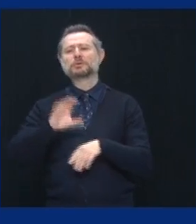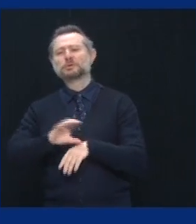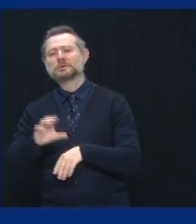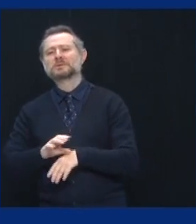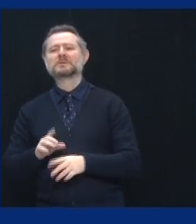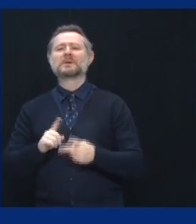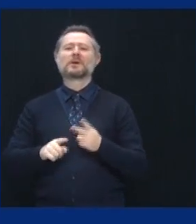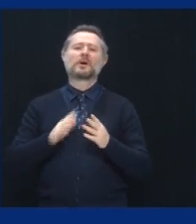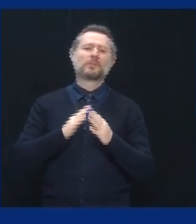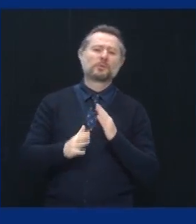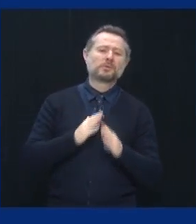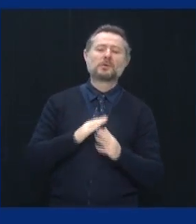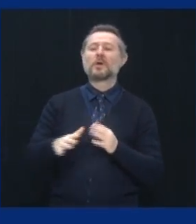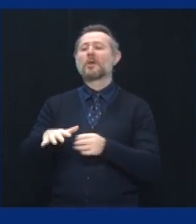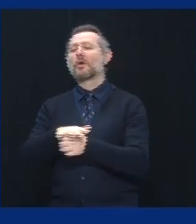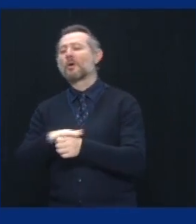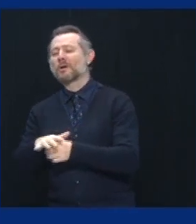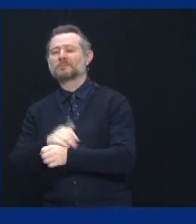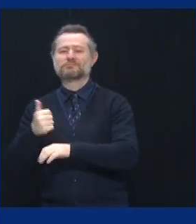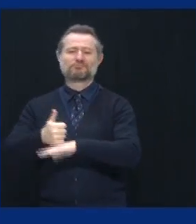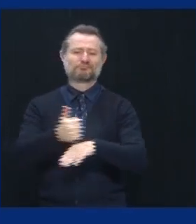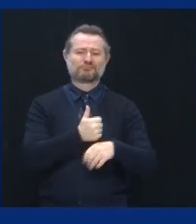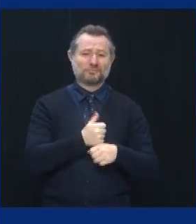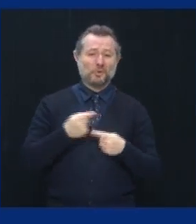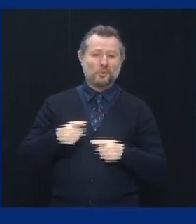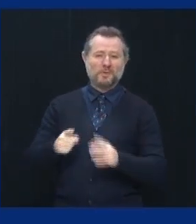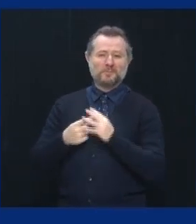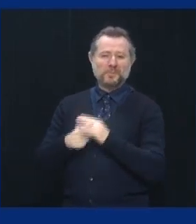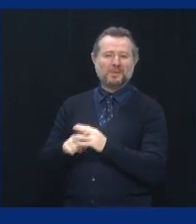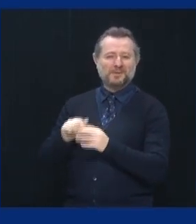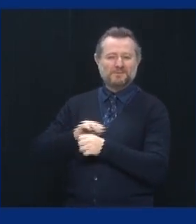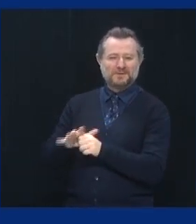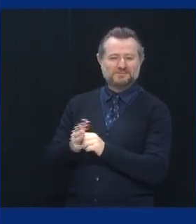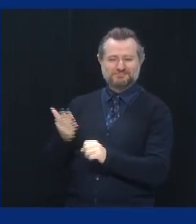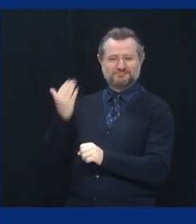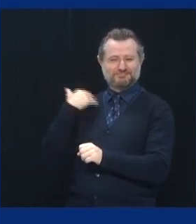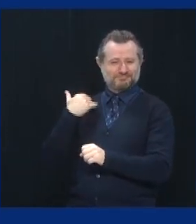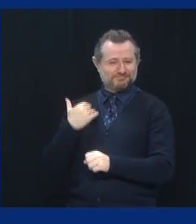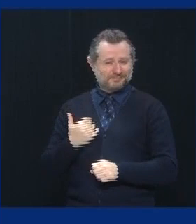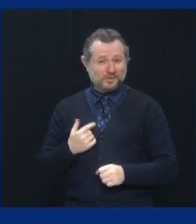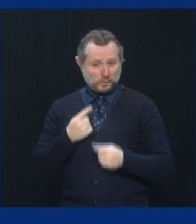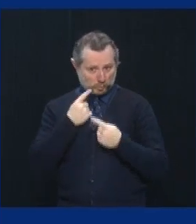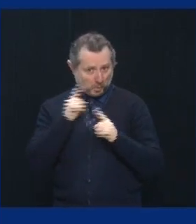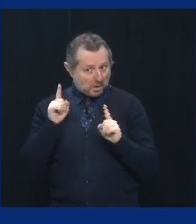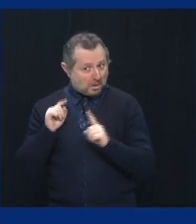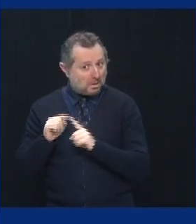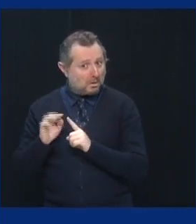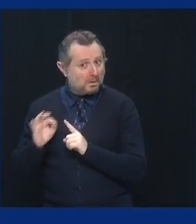THE GOVERNOR PARTNERED WITH US TO OPEN UP TESTING SITES IN CHURCHES AND COMMUNITY-BASED